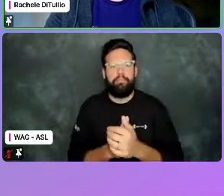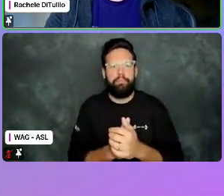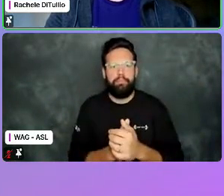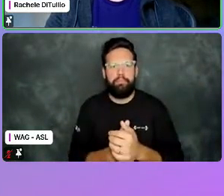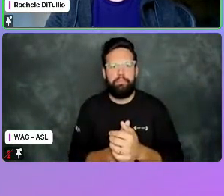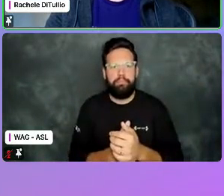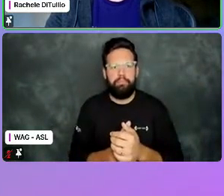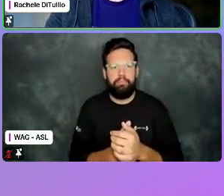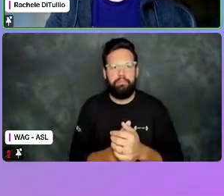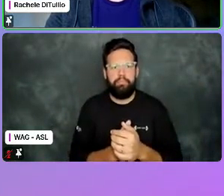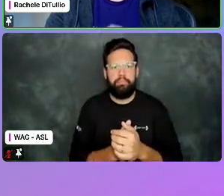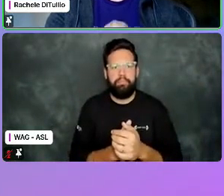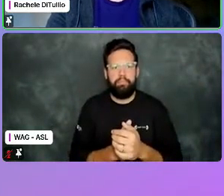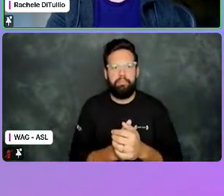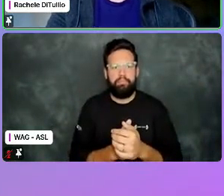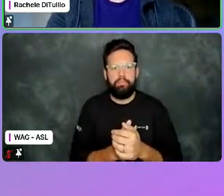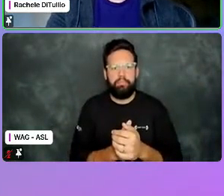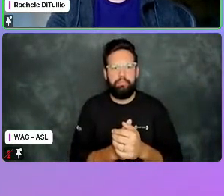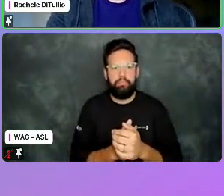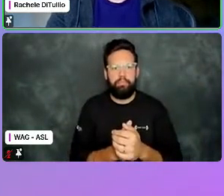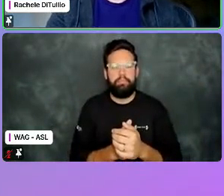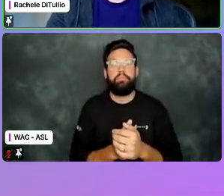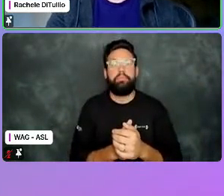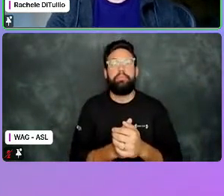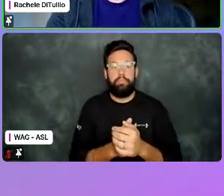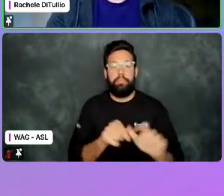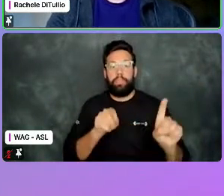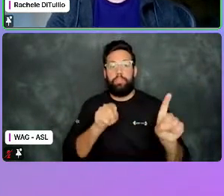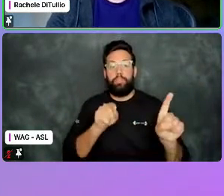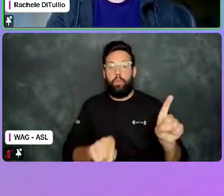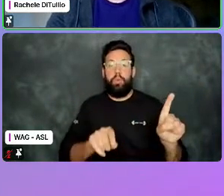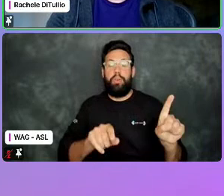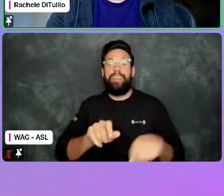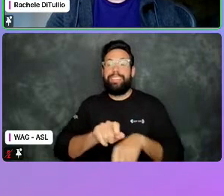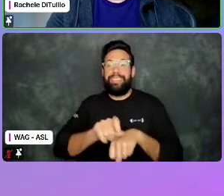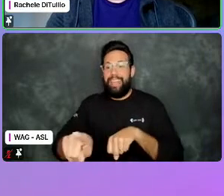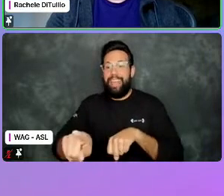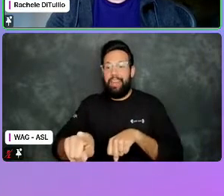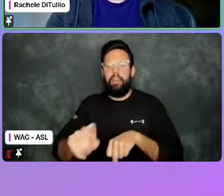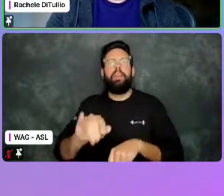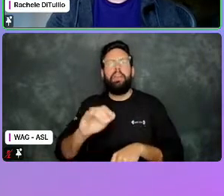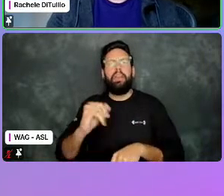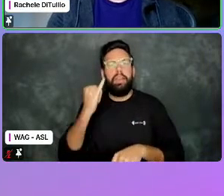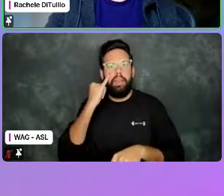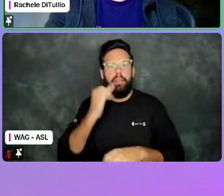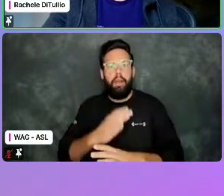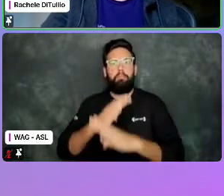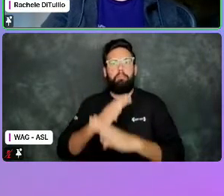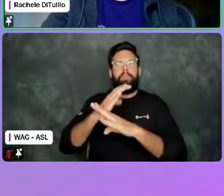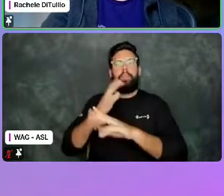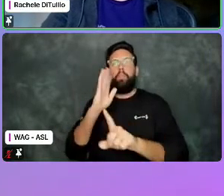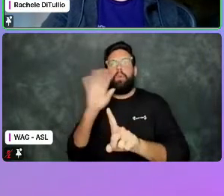of the form, and most importantly, I'm moving focus